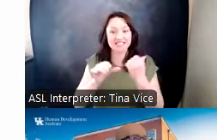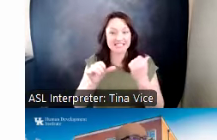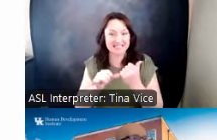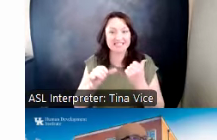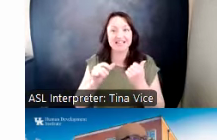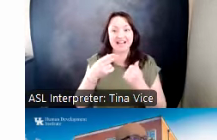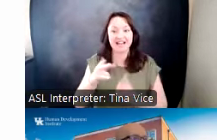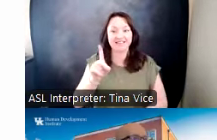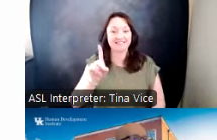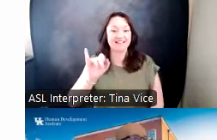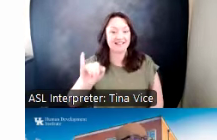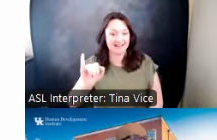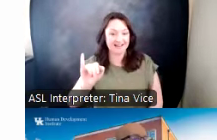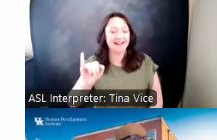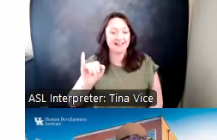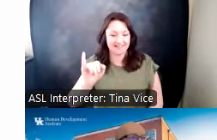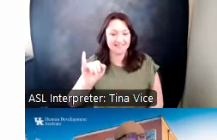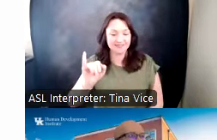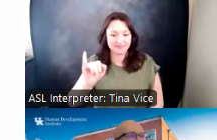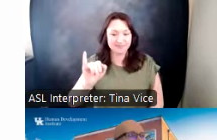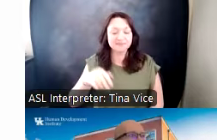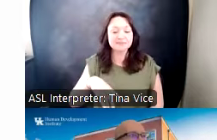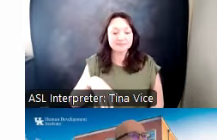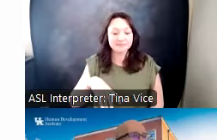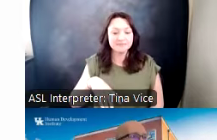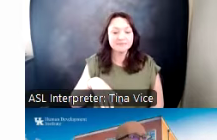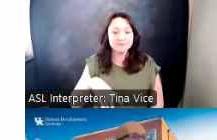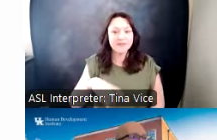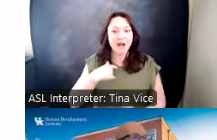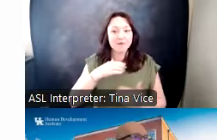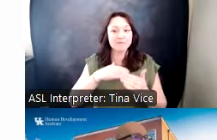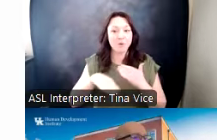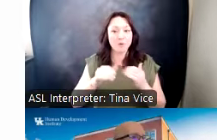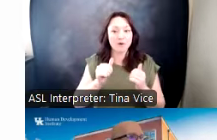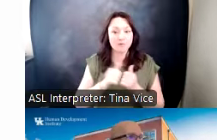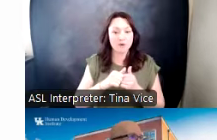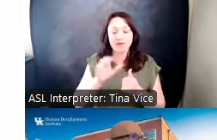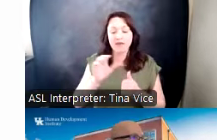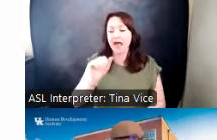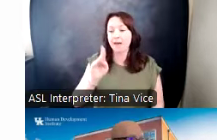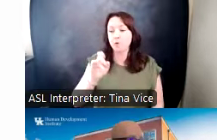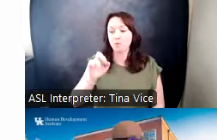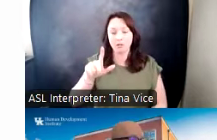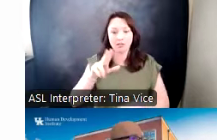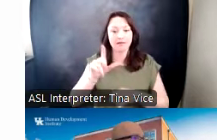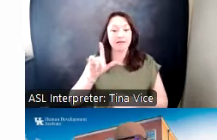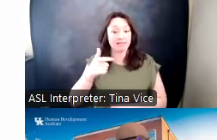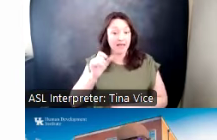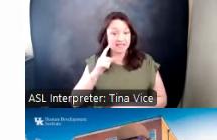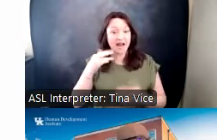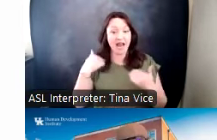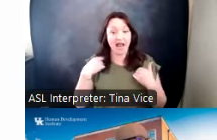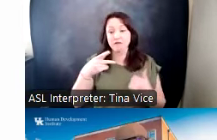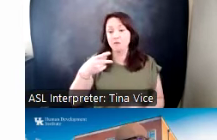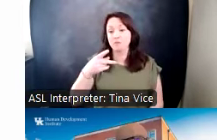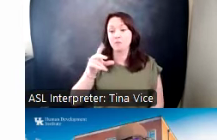Development Institute. And I was born with abnormal legs, so I wear prosthetics on both legs, abnormal left